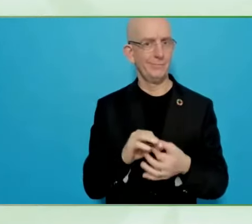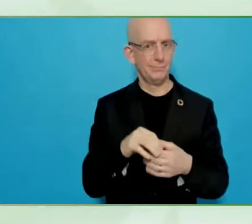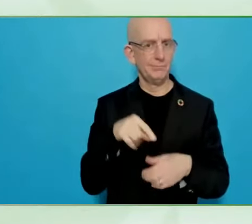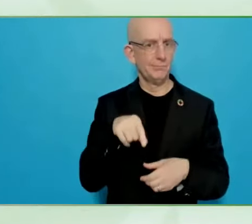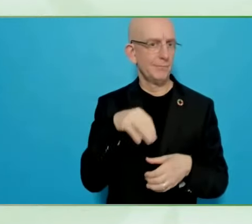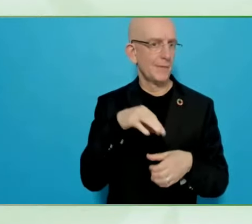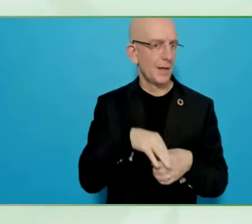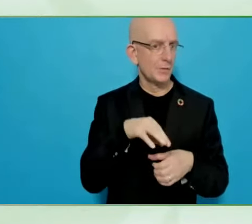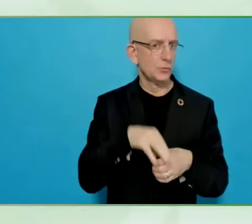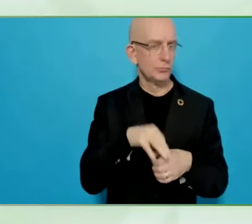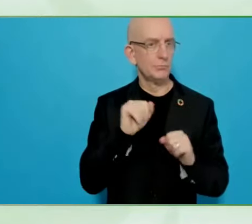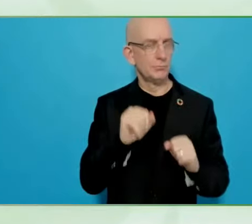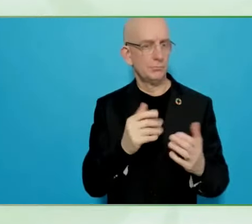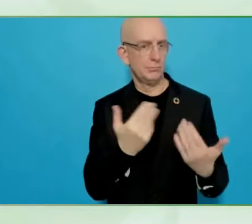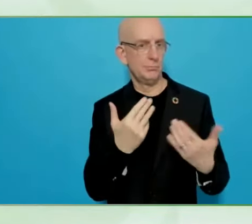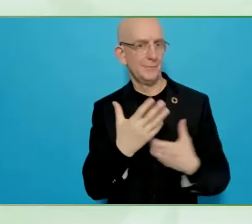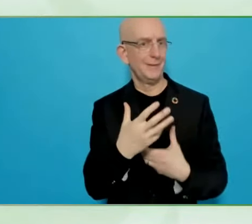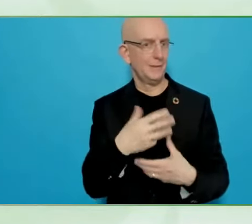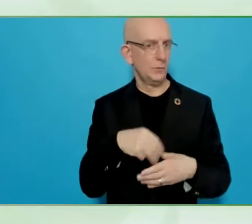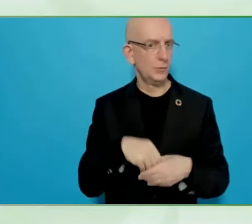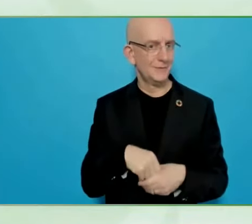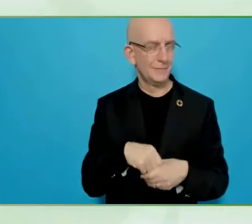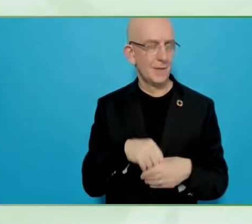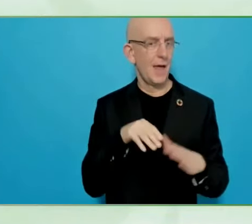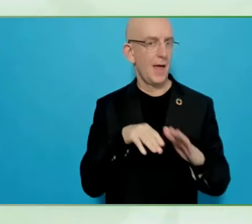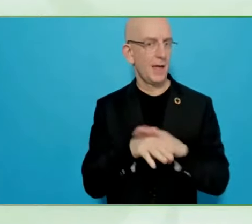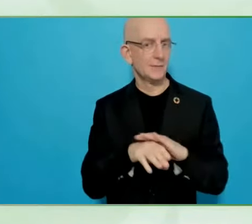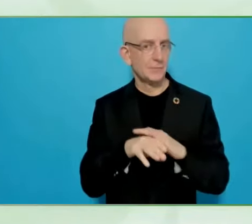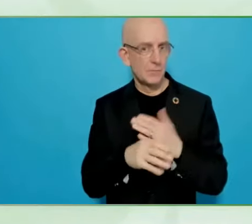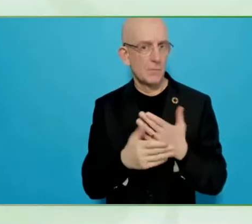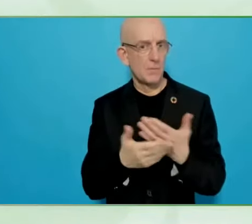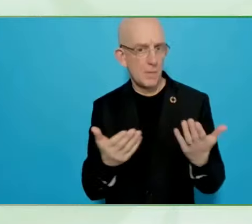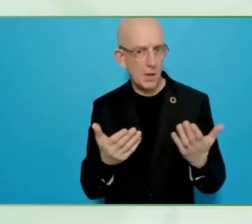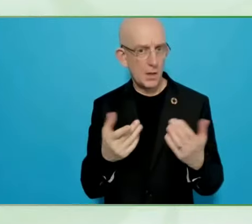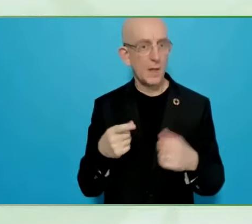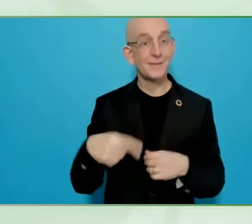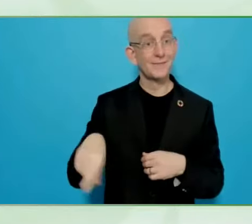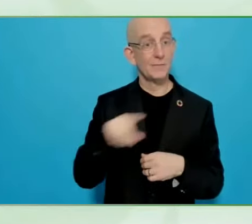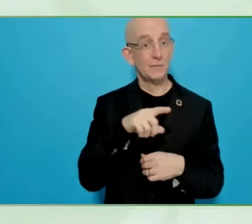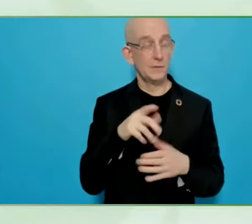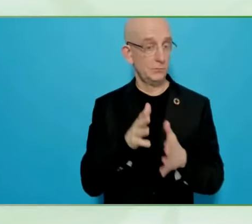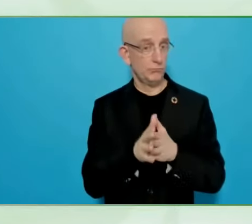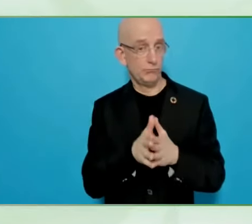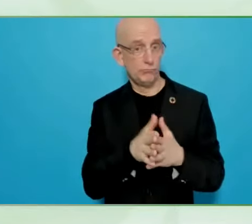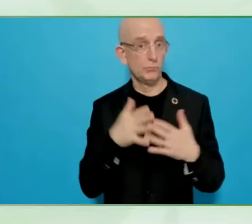accessibility of elections involves many areas, the build environment,